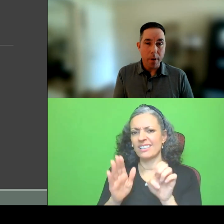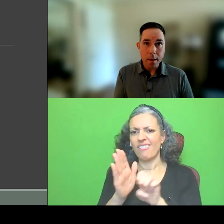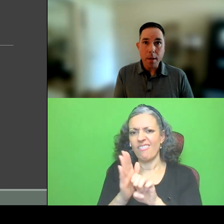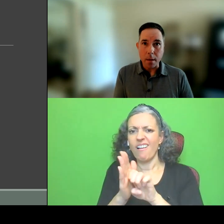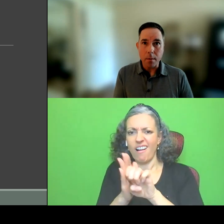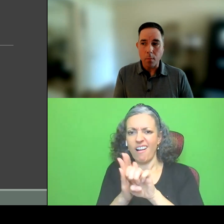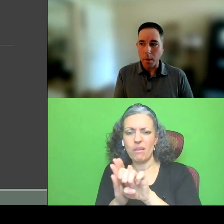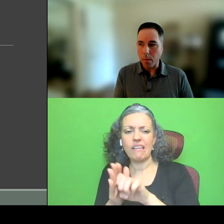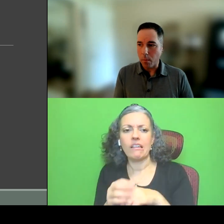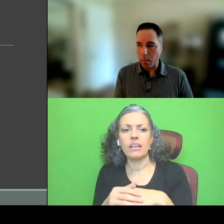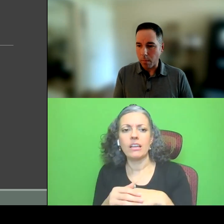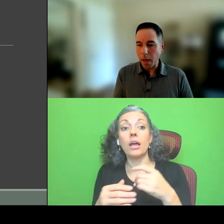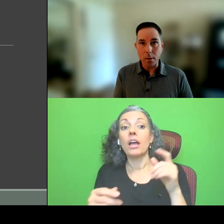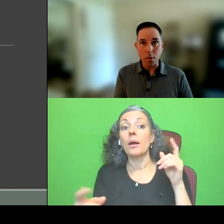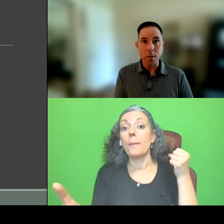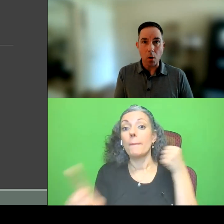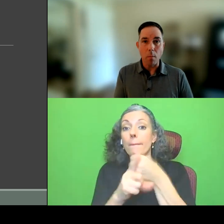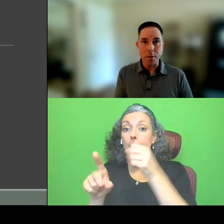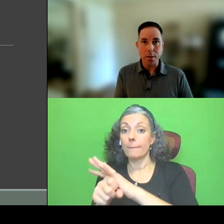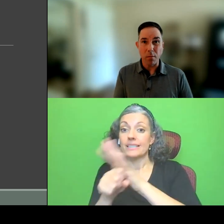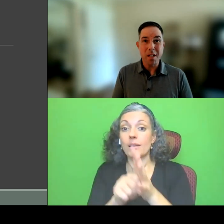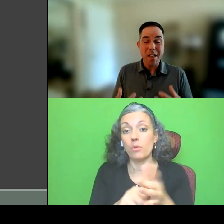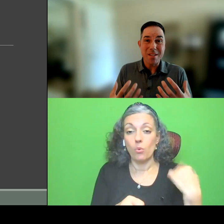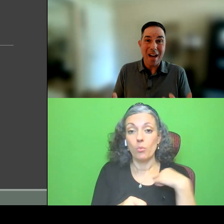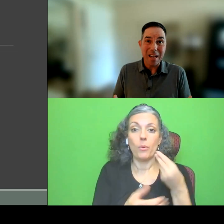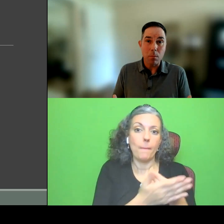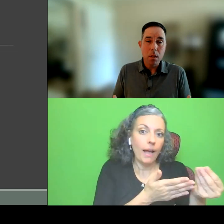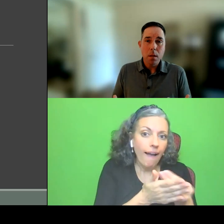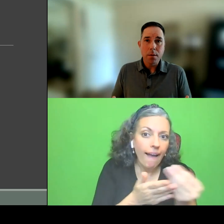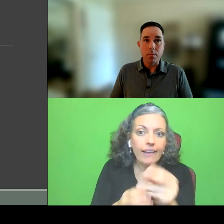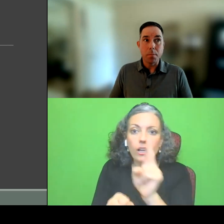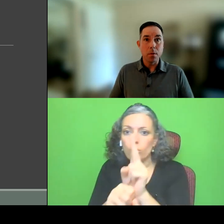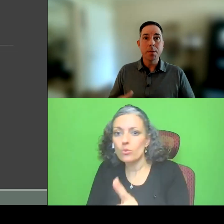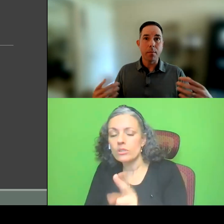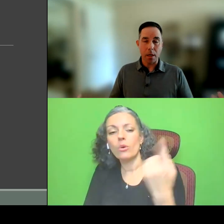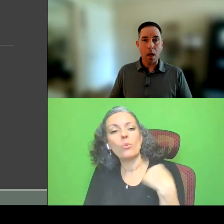And then when the pandemic hit, we were buying and using a whole bunch of stuff. We didn't have time to build something up.